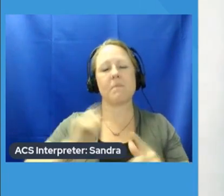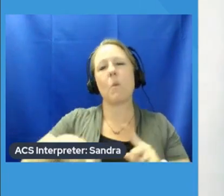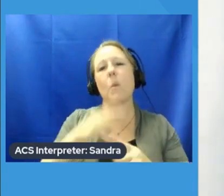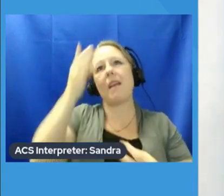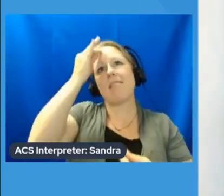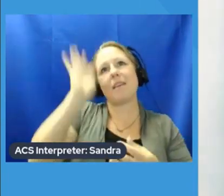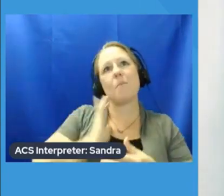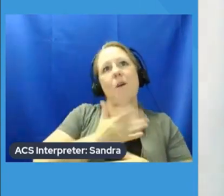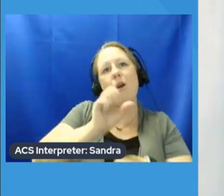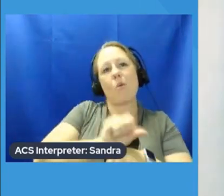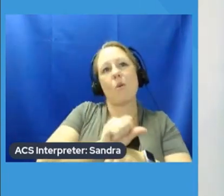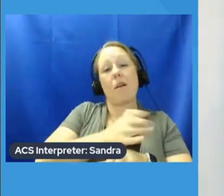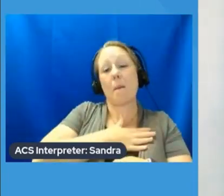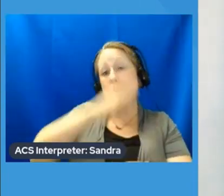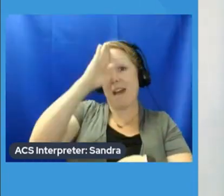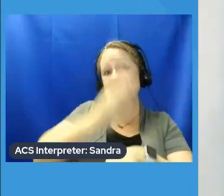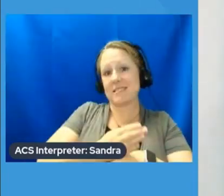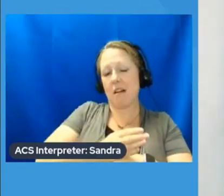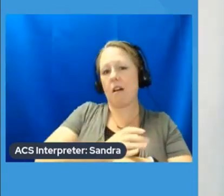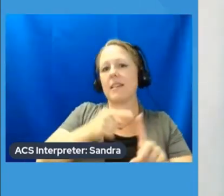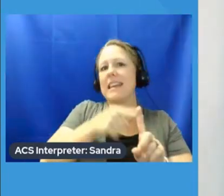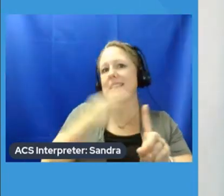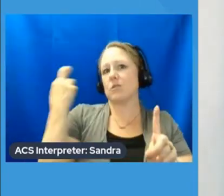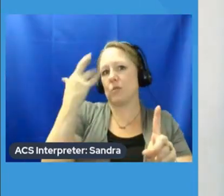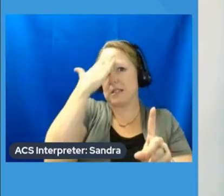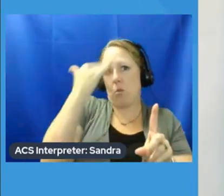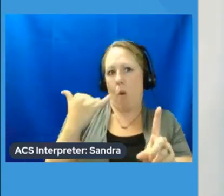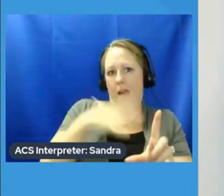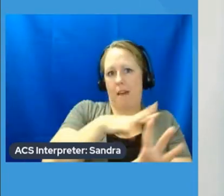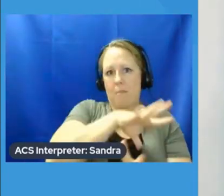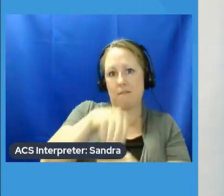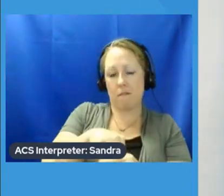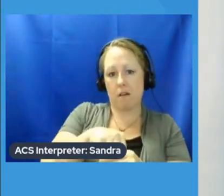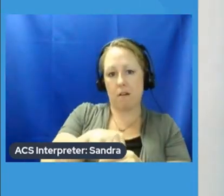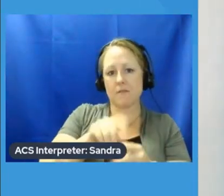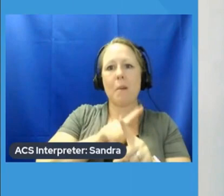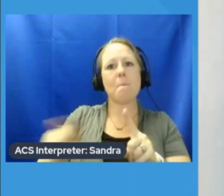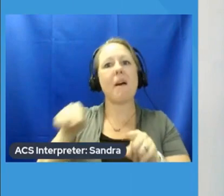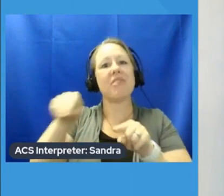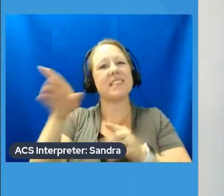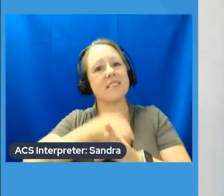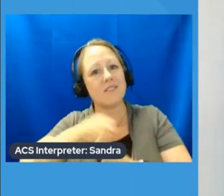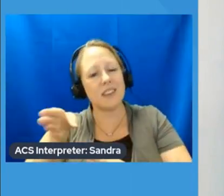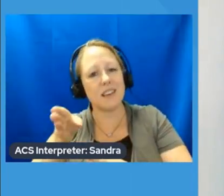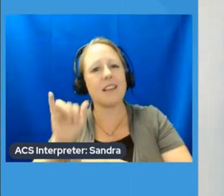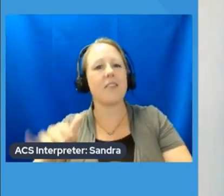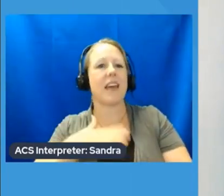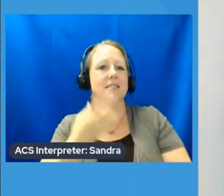but the early childhood field is my how. Through educators, through communities,